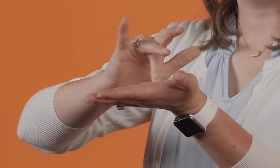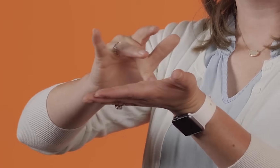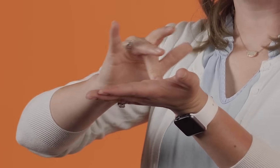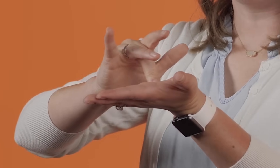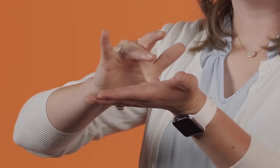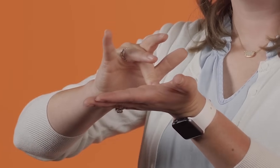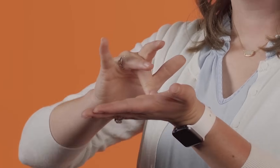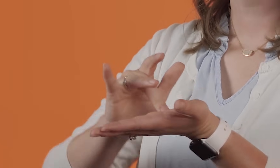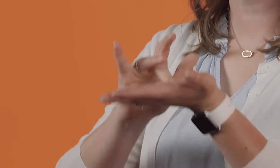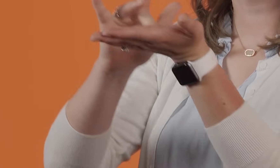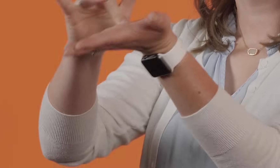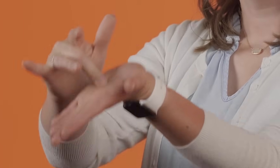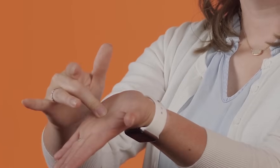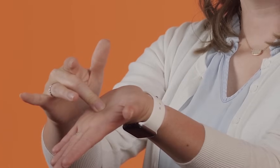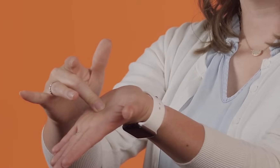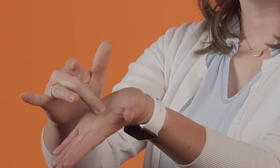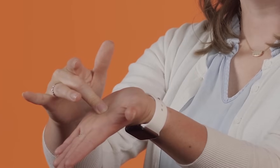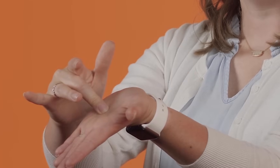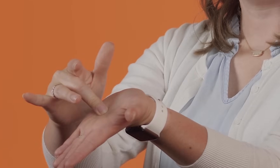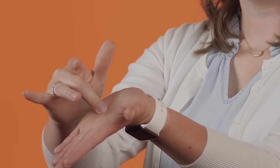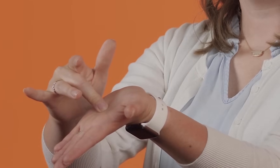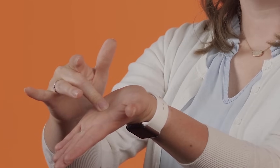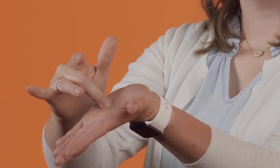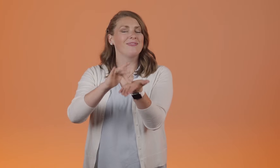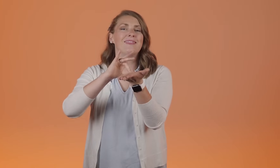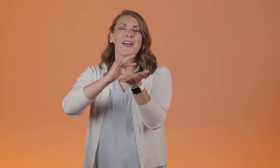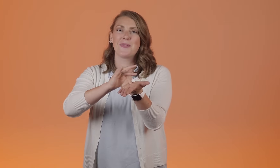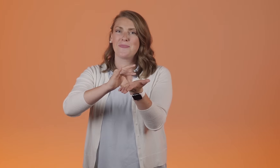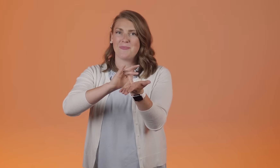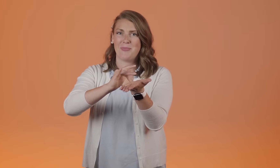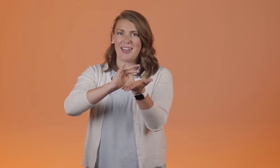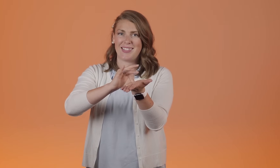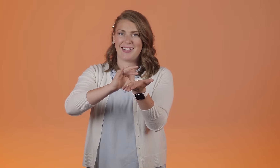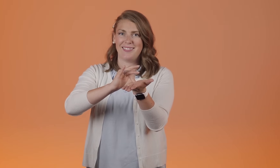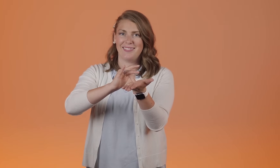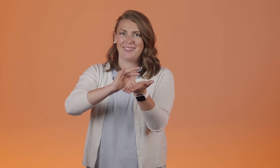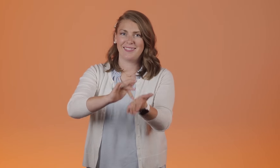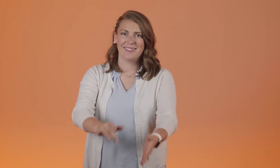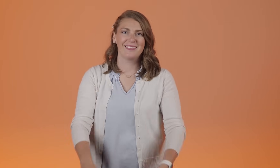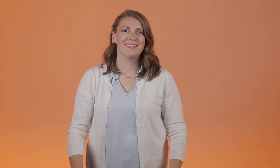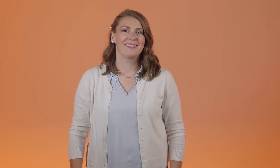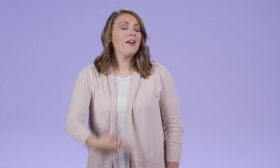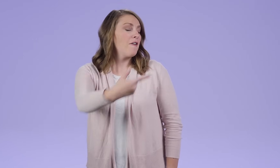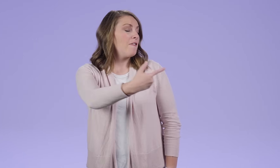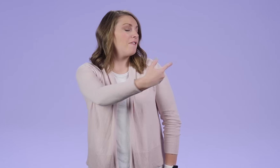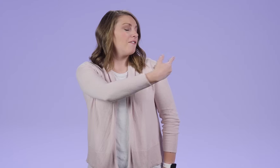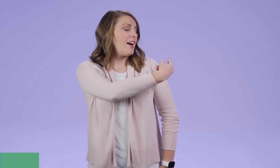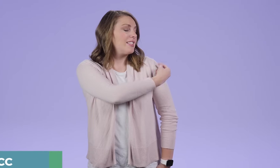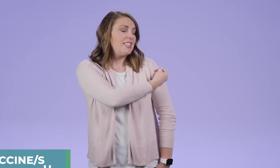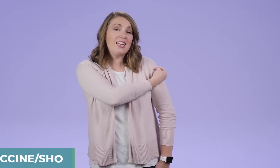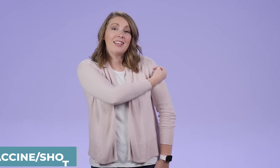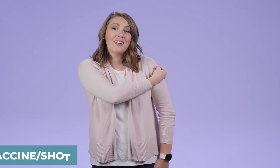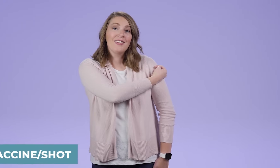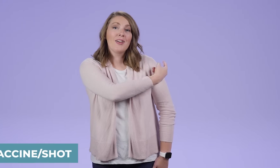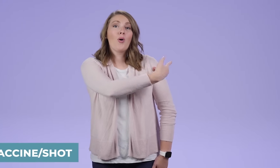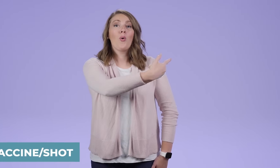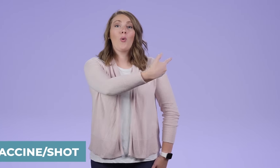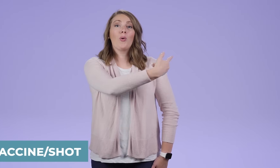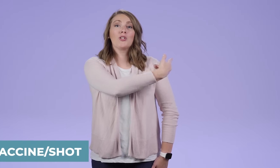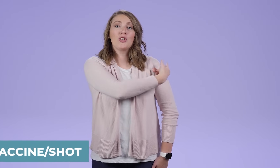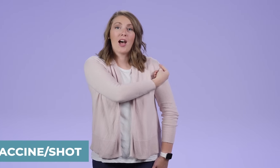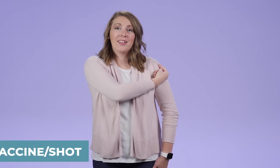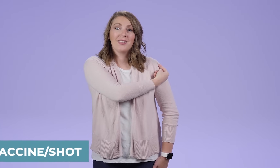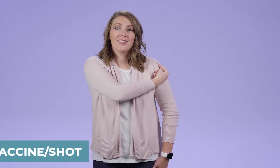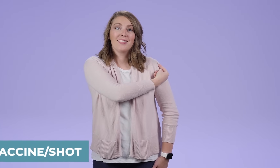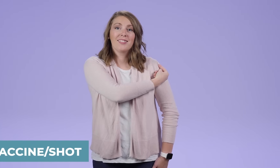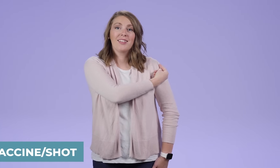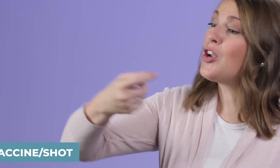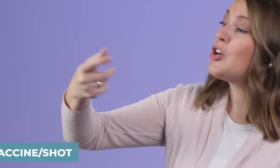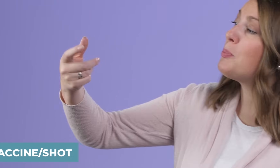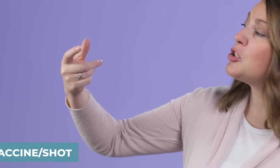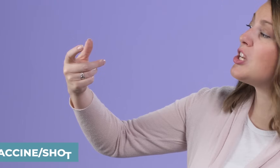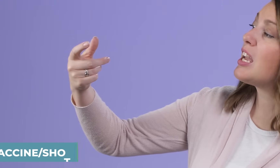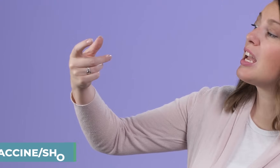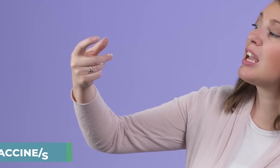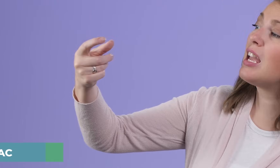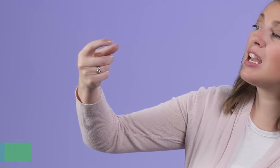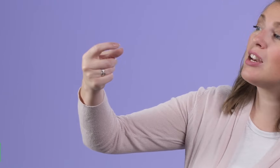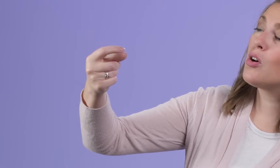in your palm showing like you're holding medicine 'medicine.' 'Vaccine or shot,' you're pushing in